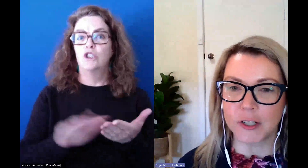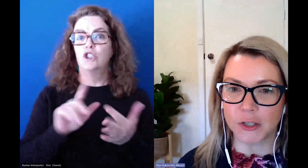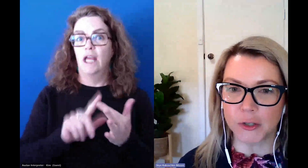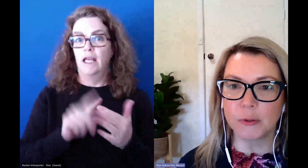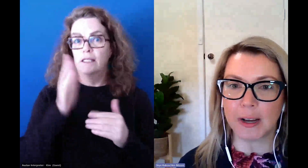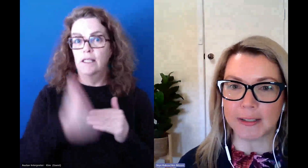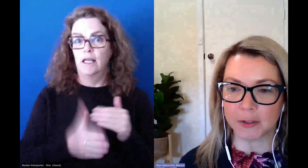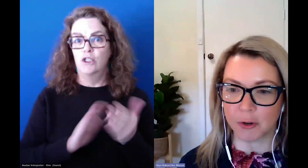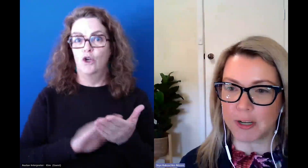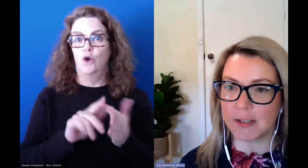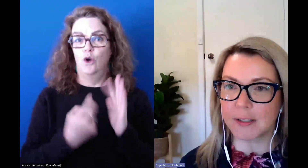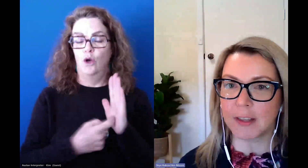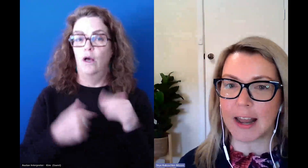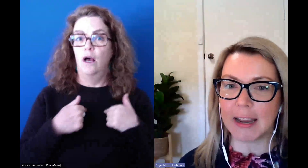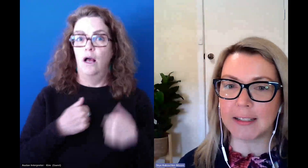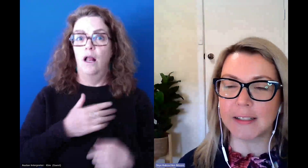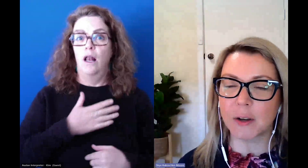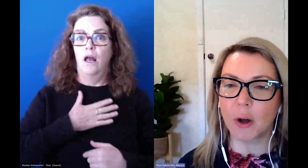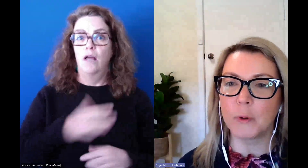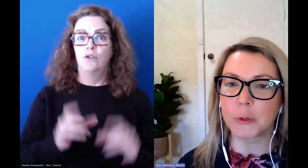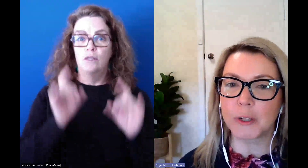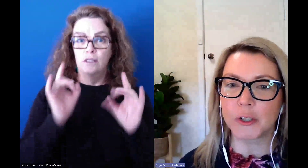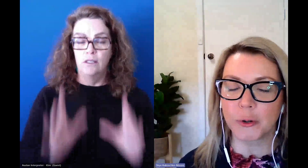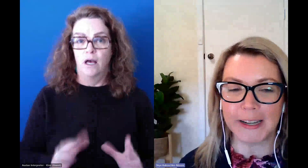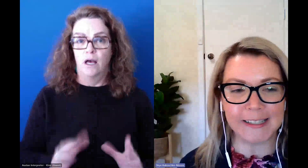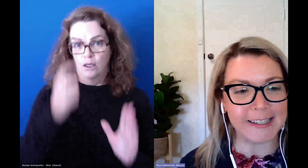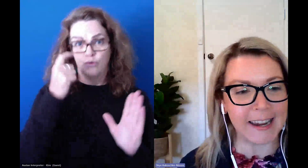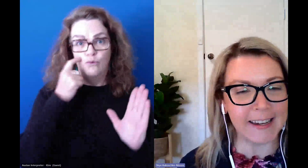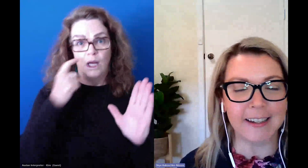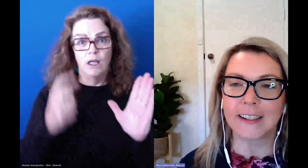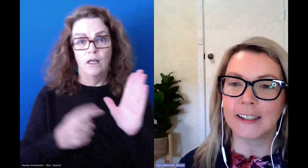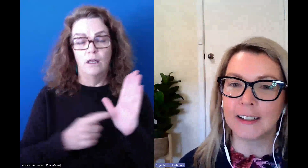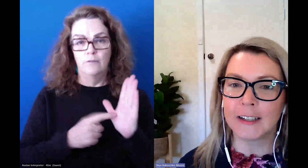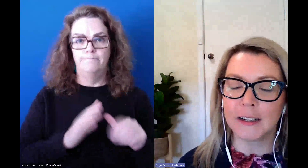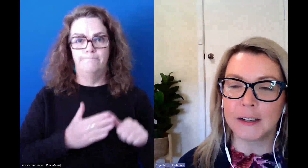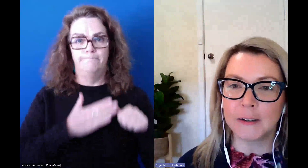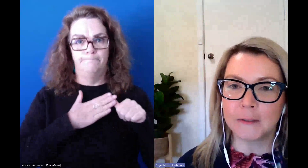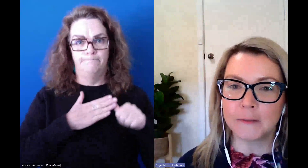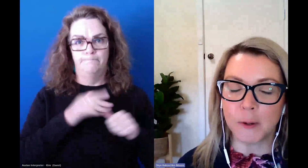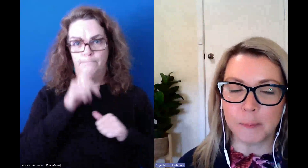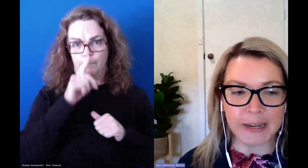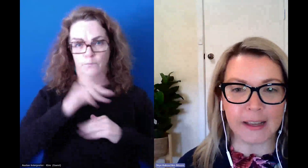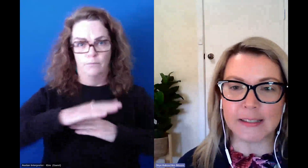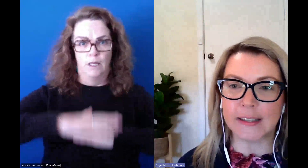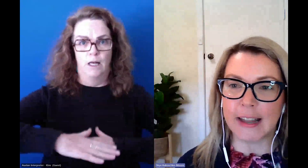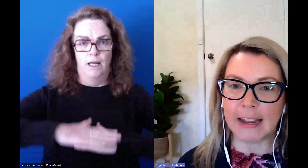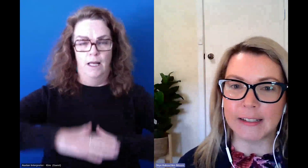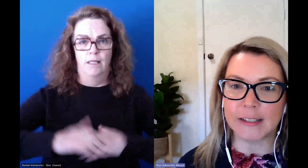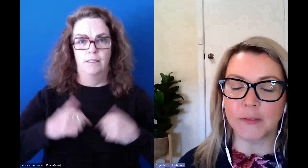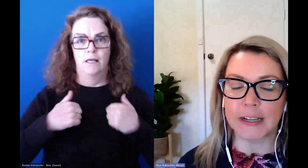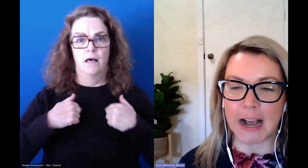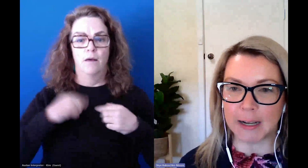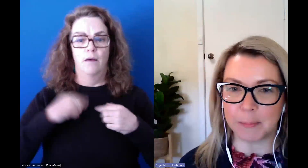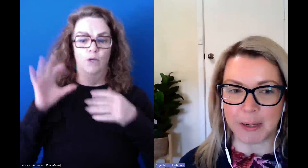Traditional Custodians of the lands on which we're joining today. For me, that's the lands of the Kaurna